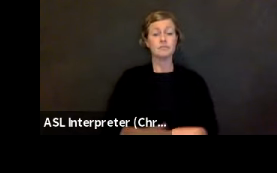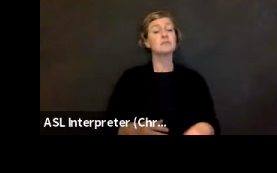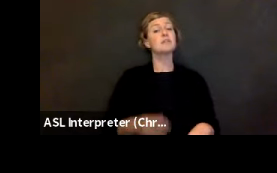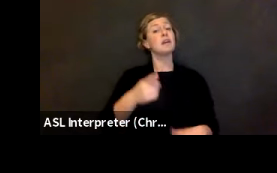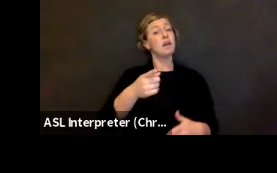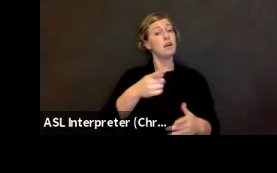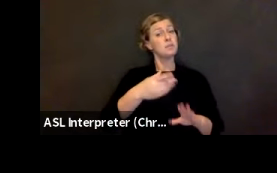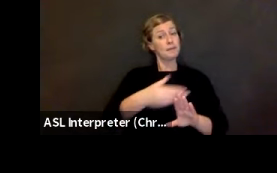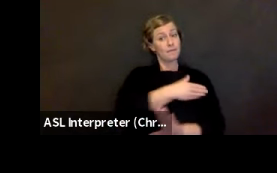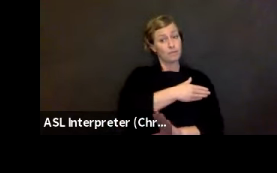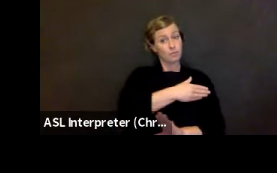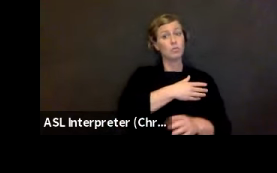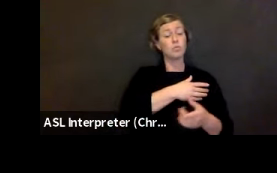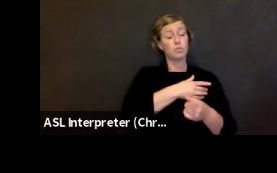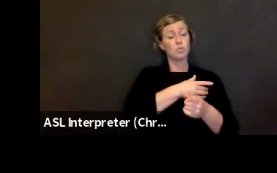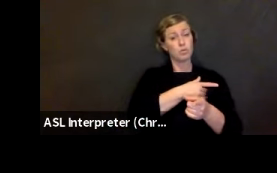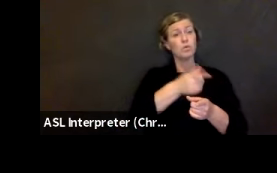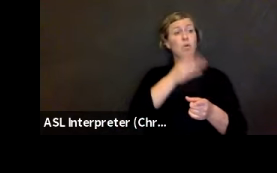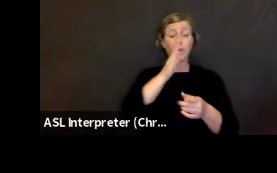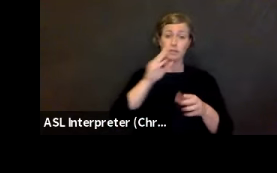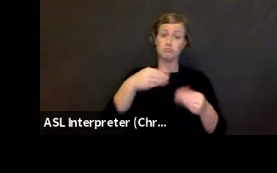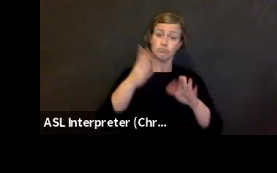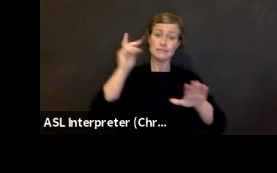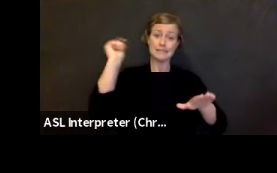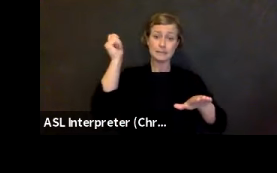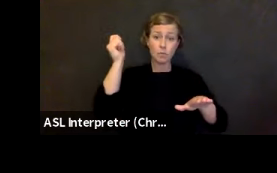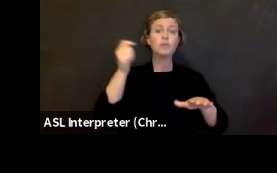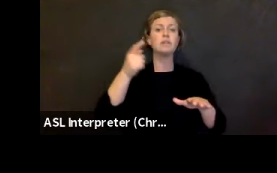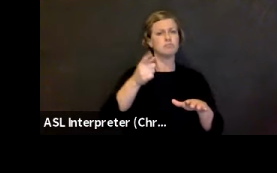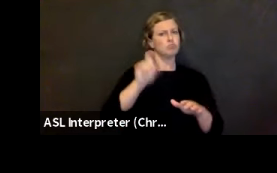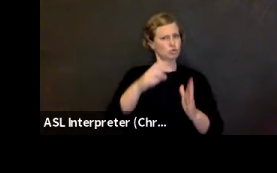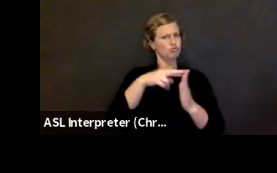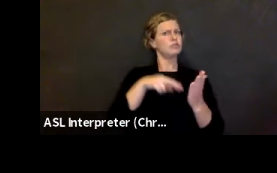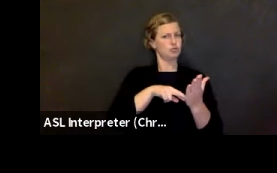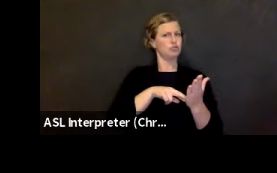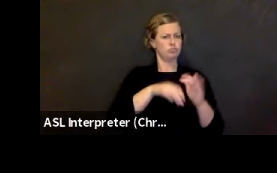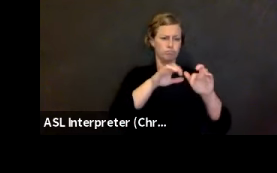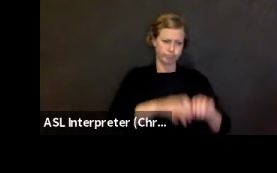use to follow along with the virtual session. You should register in advance